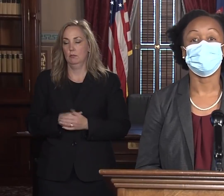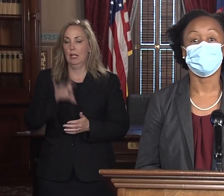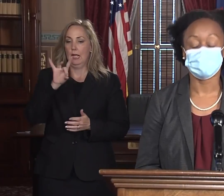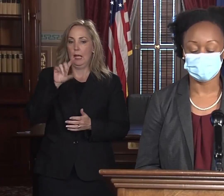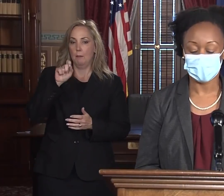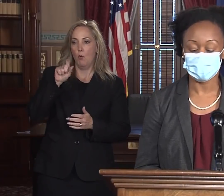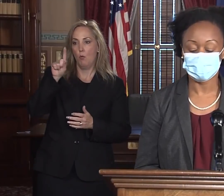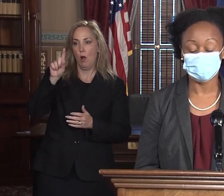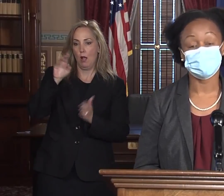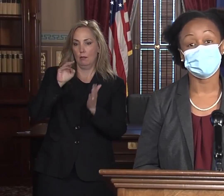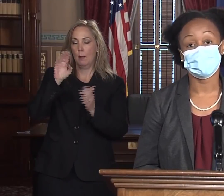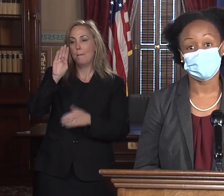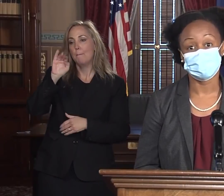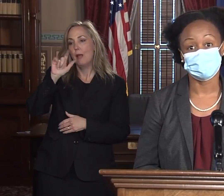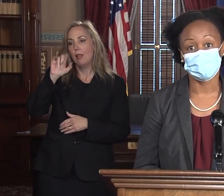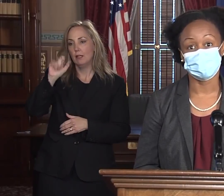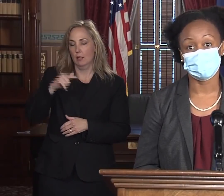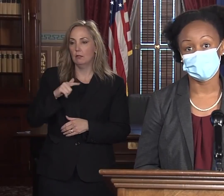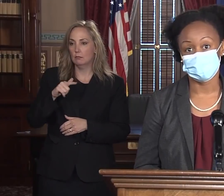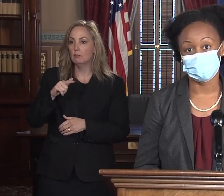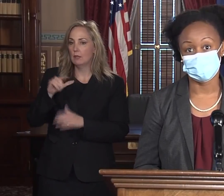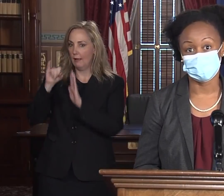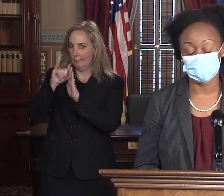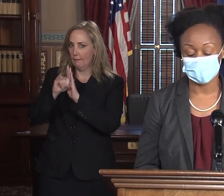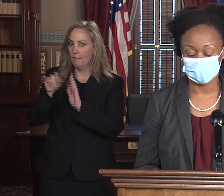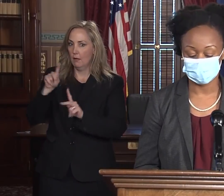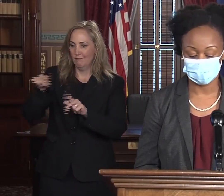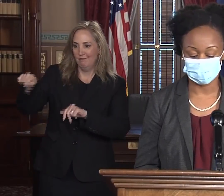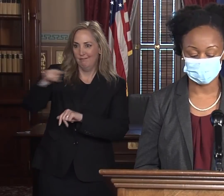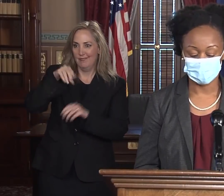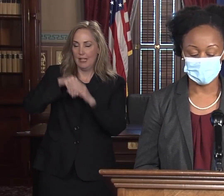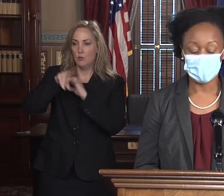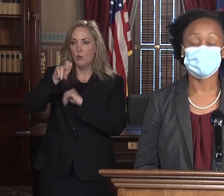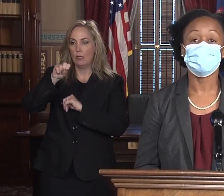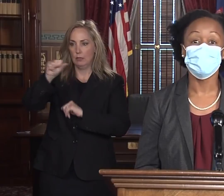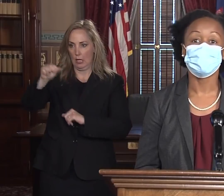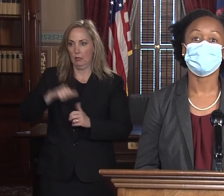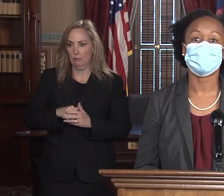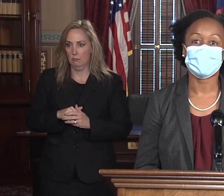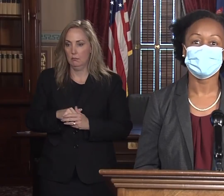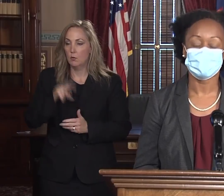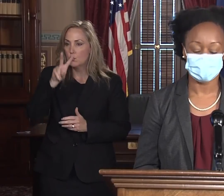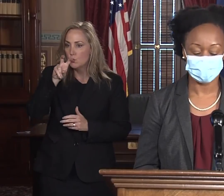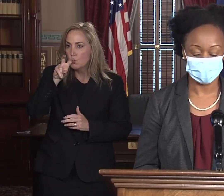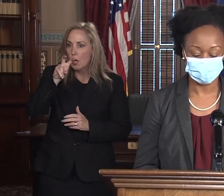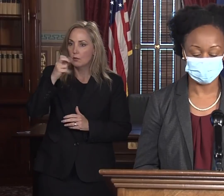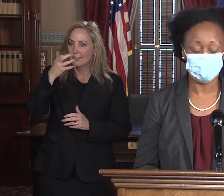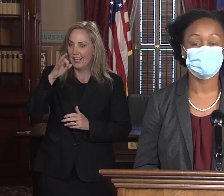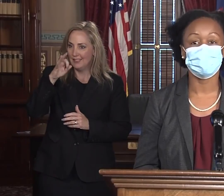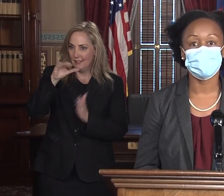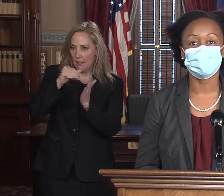COVID-19 ACROSS THE COUNTRY AND HERE IN MICHIGAN. THERE HAVE BEEN 8.1 MILLION